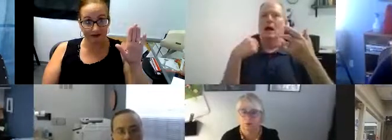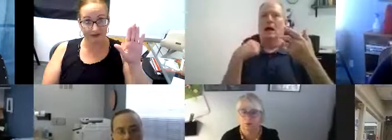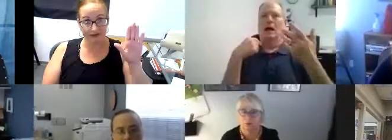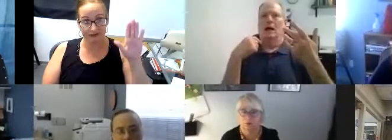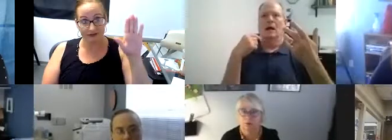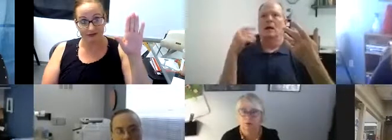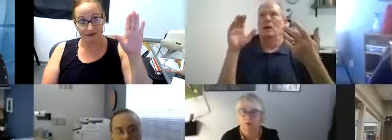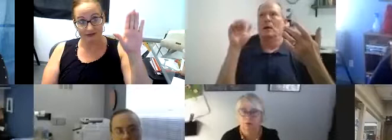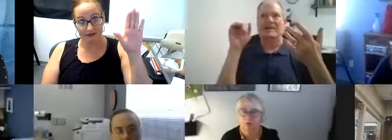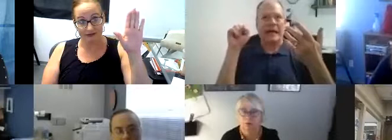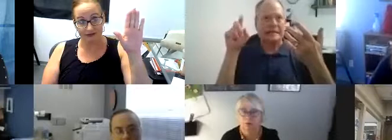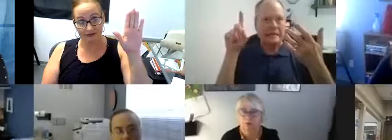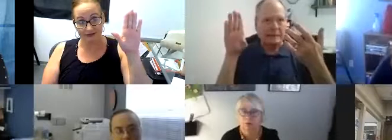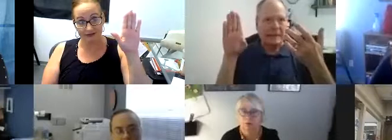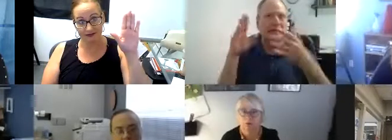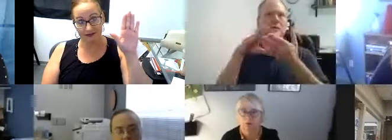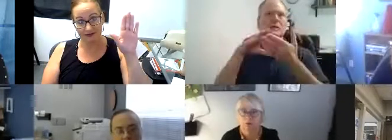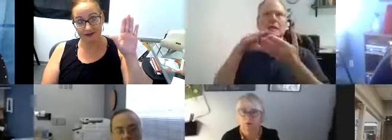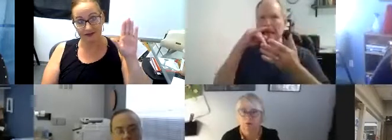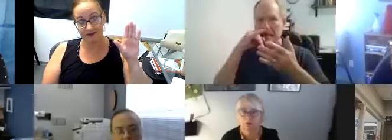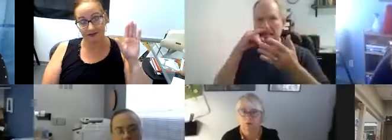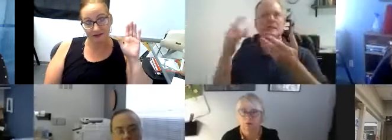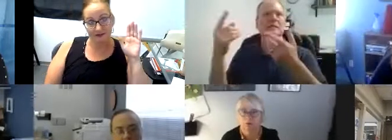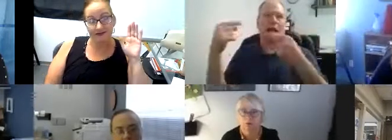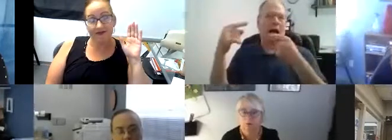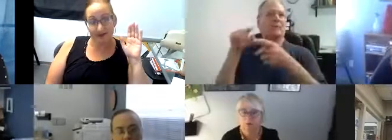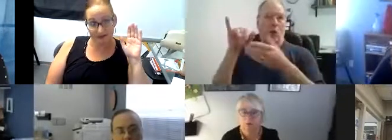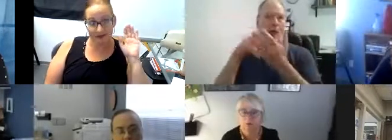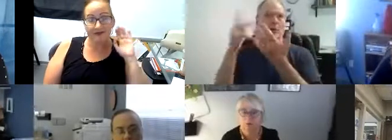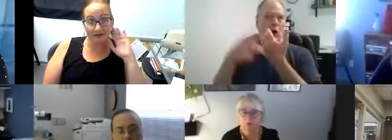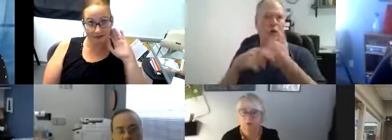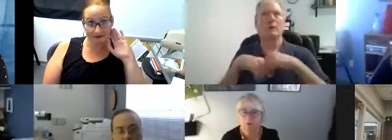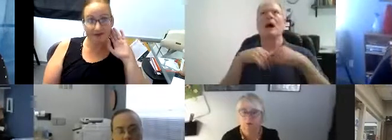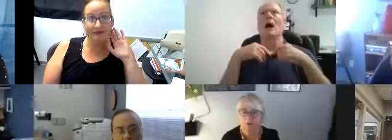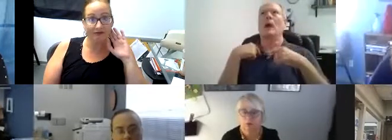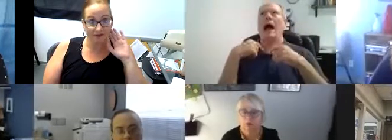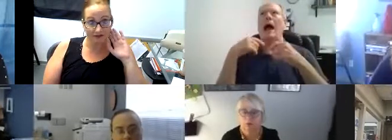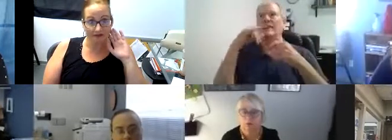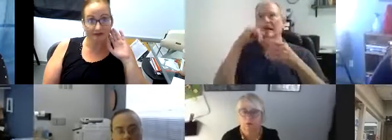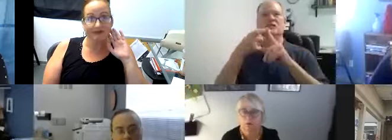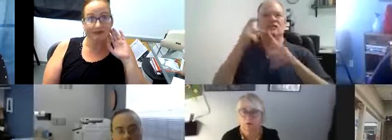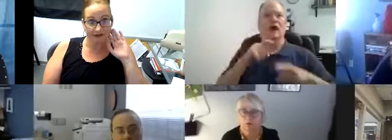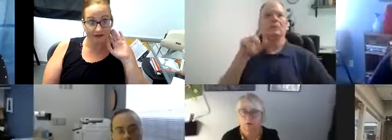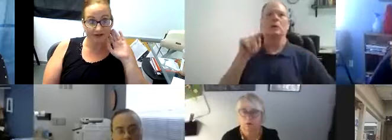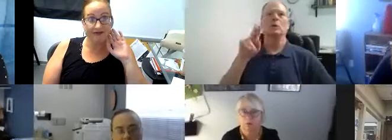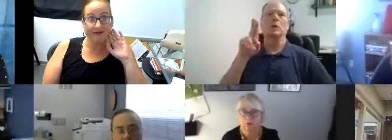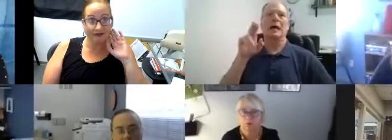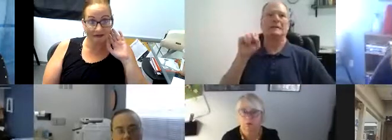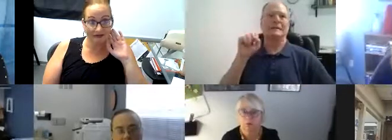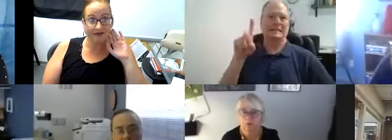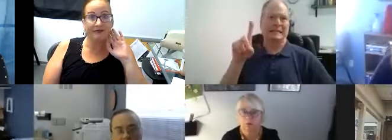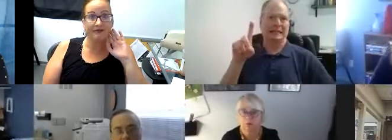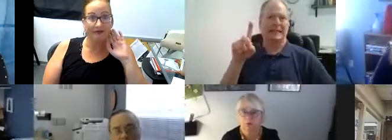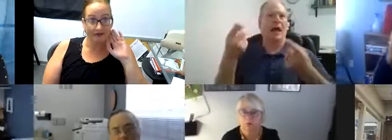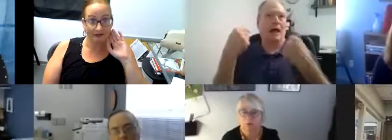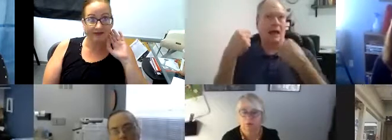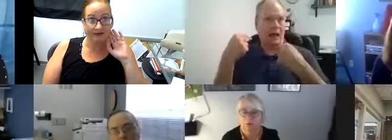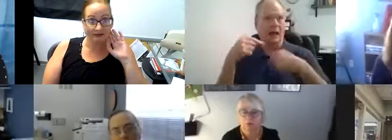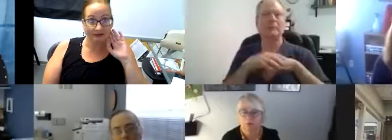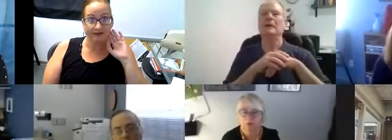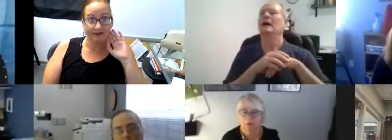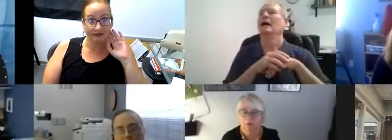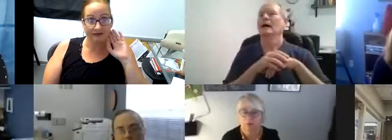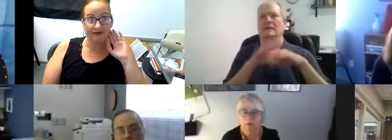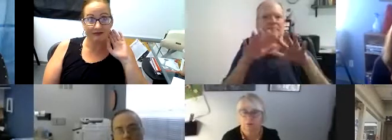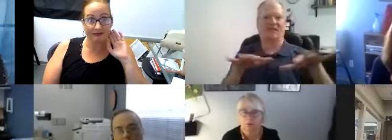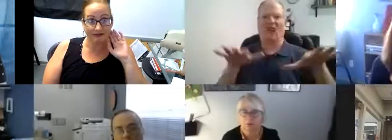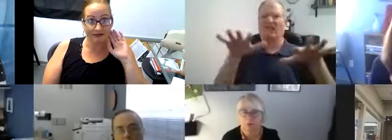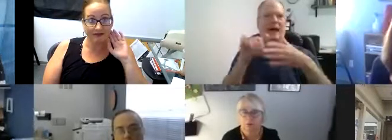There are ASDB kids or mainstream kids from the TUSD and the areas (in Pima County).